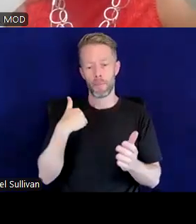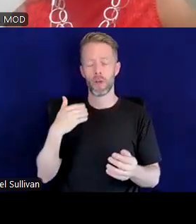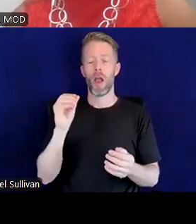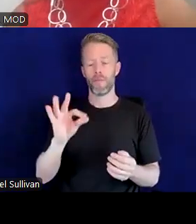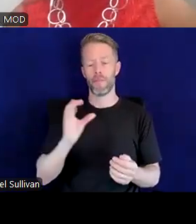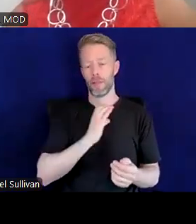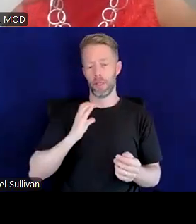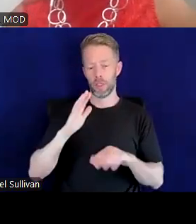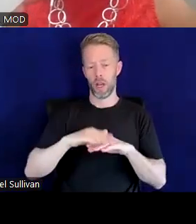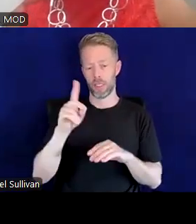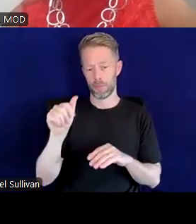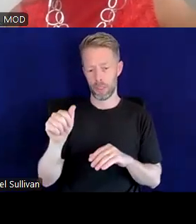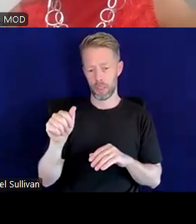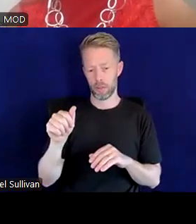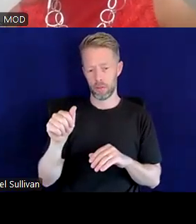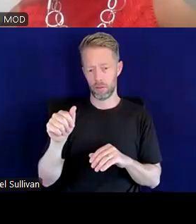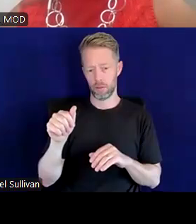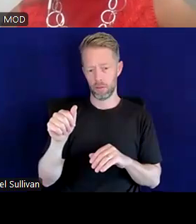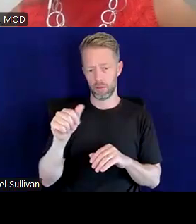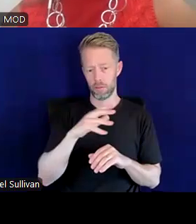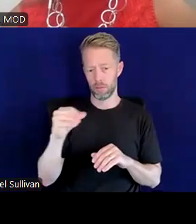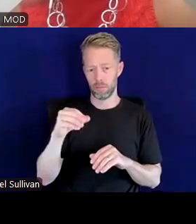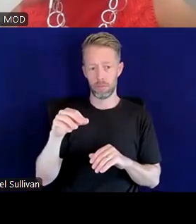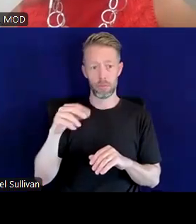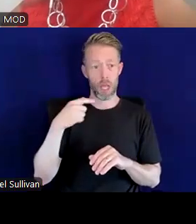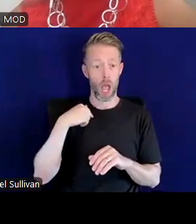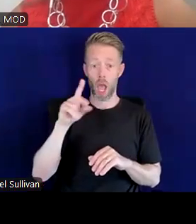commission on disability and then I did great as the chairman